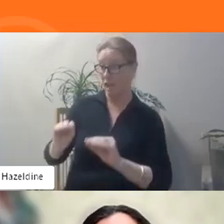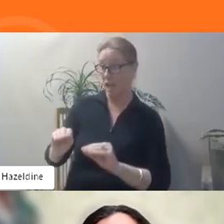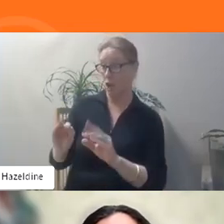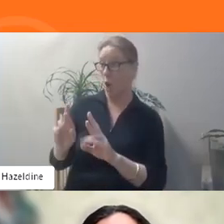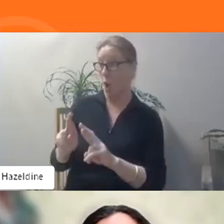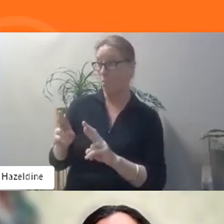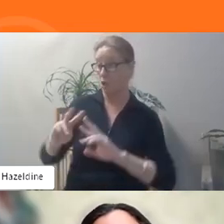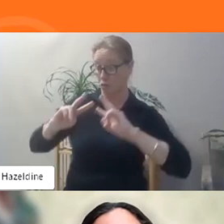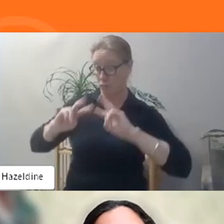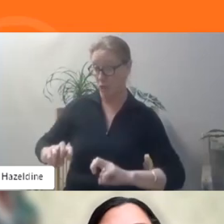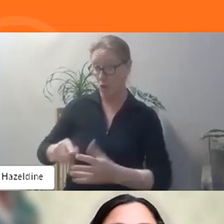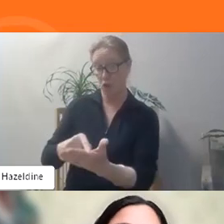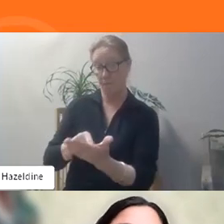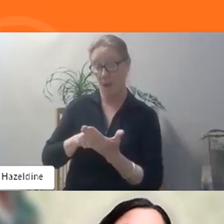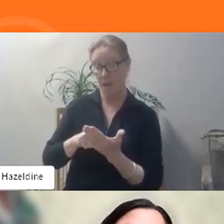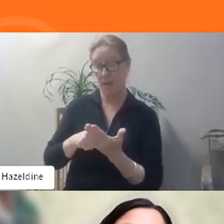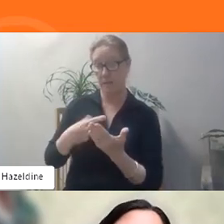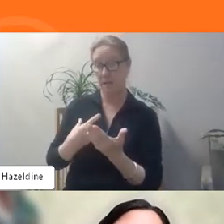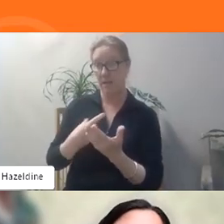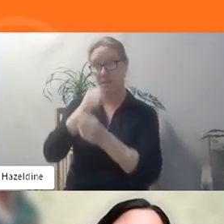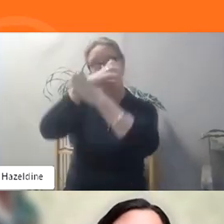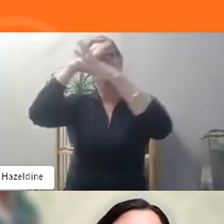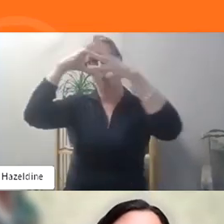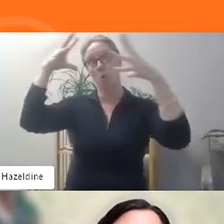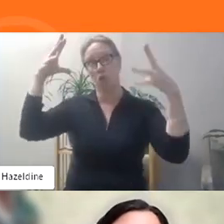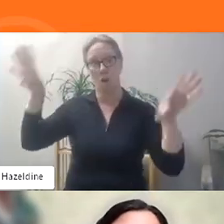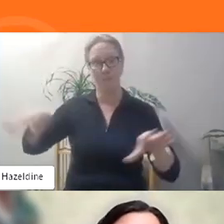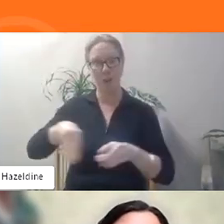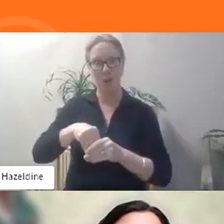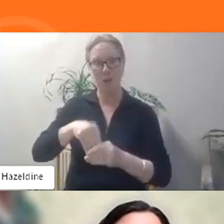findings in the illusion of inclusion on the experiences of neurodivergent